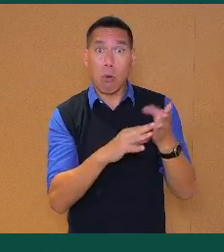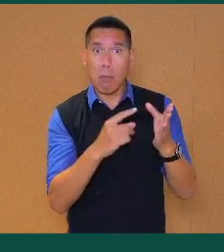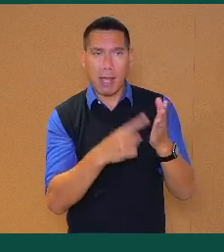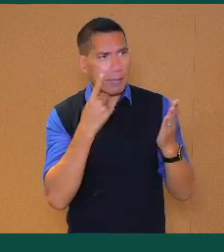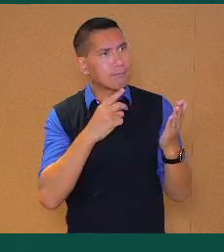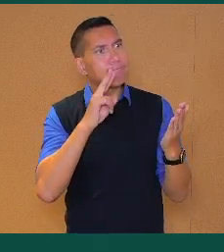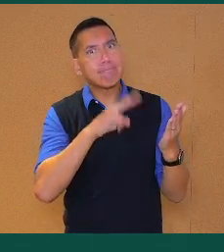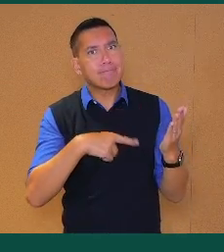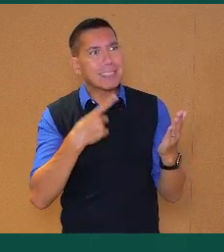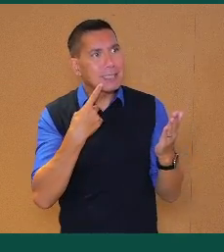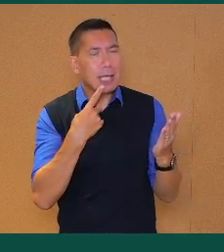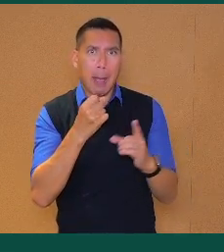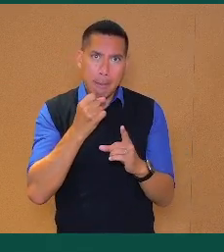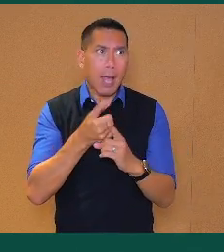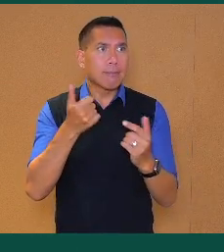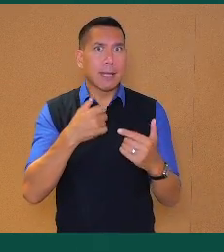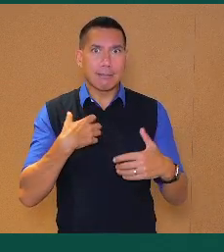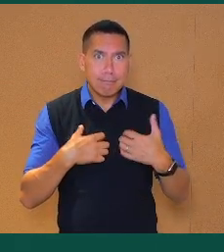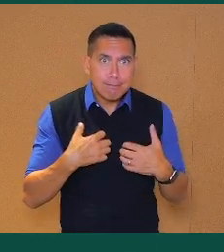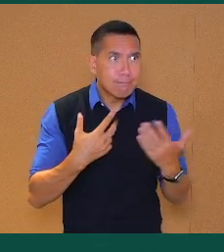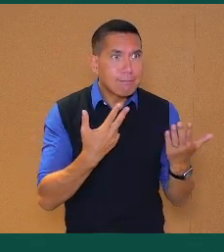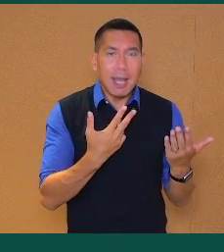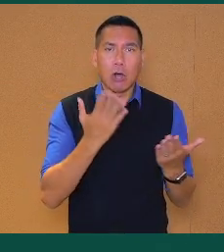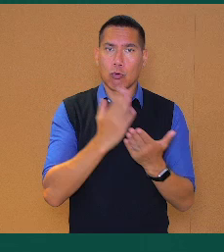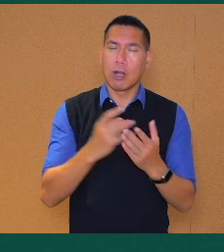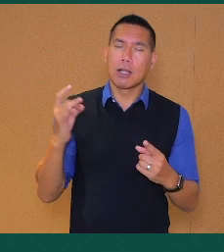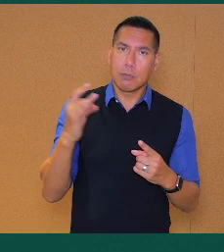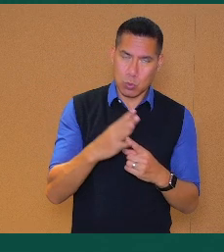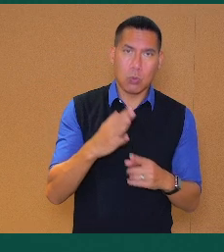information and put it in a format that is impactful, that is entertaining, I believe this work is very important and it